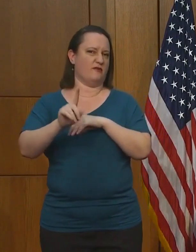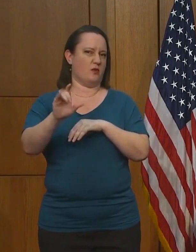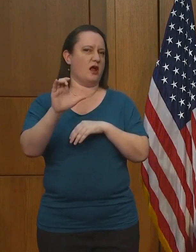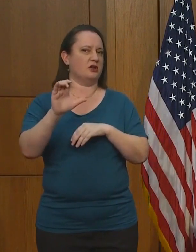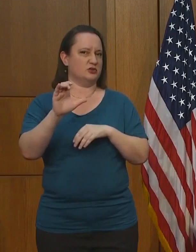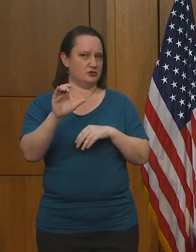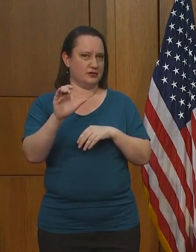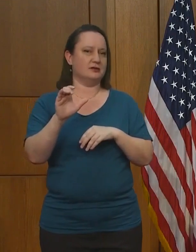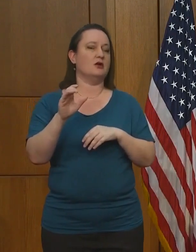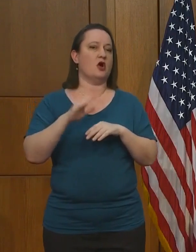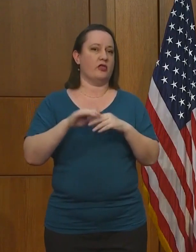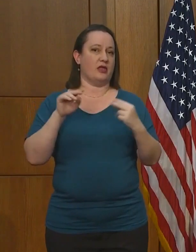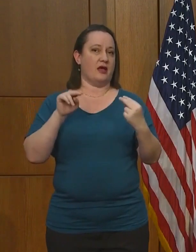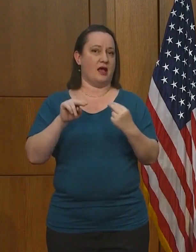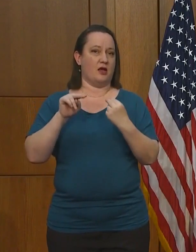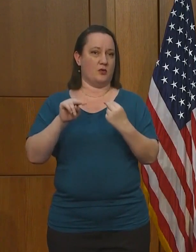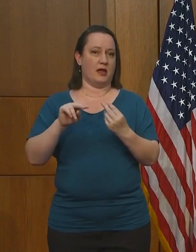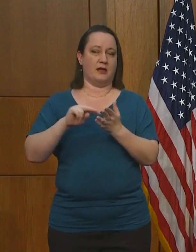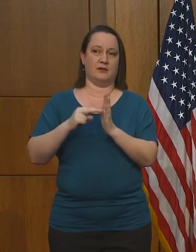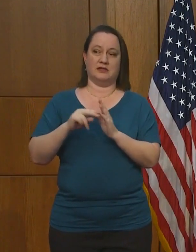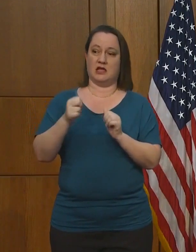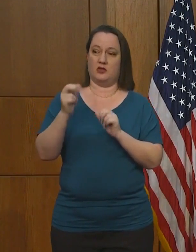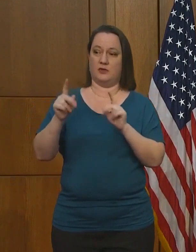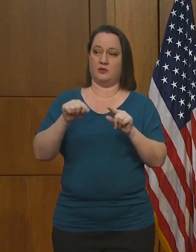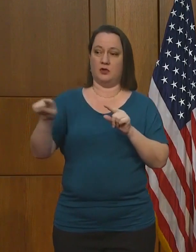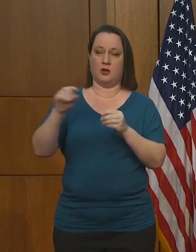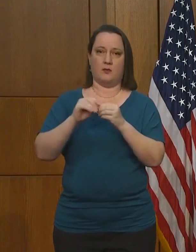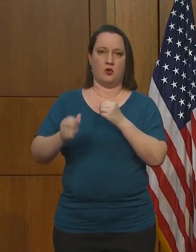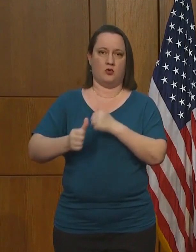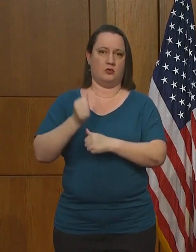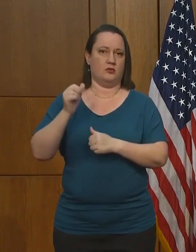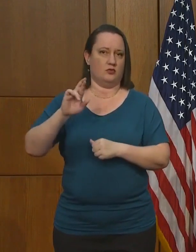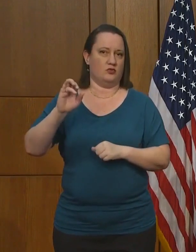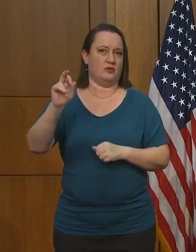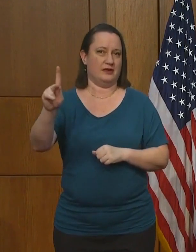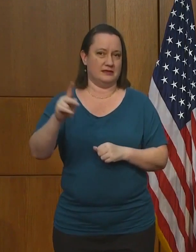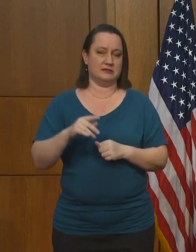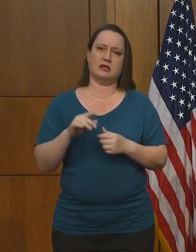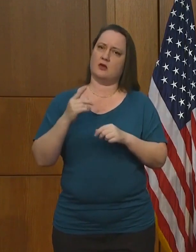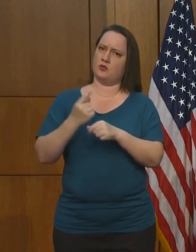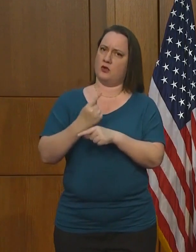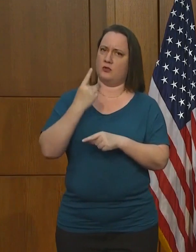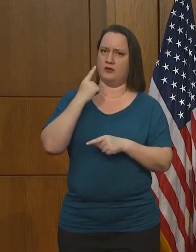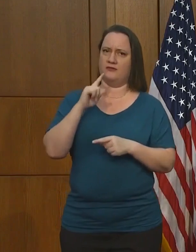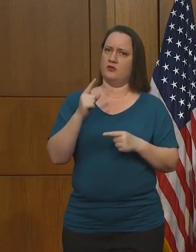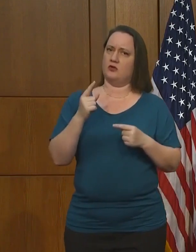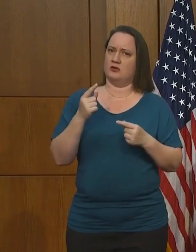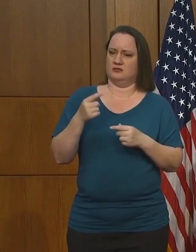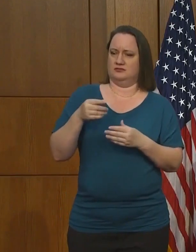ON OUR HIGHWAYS ARE REALLY APPROPRIATE QUESTION FOR THE EVE OF FRIDAY OF- MEMORIAL